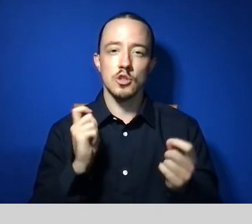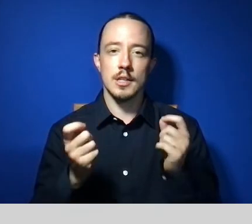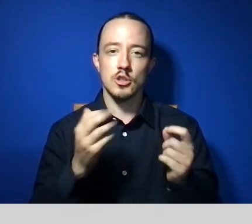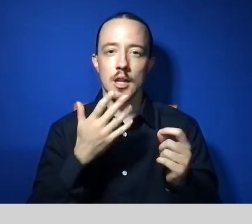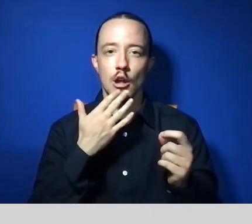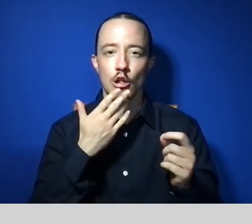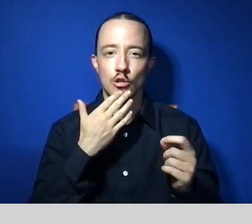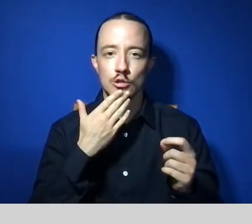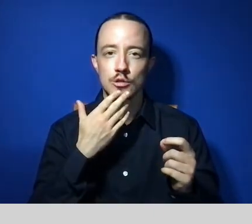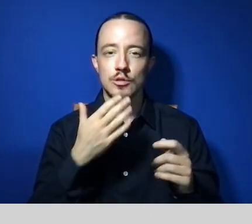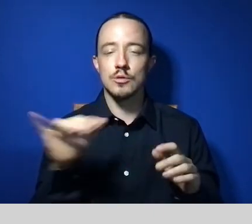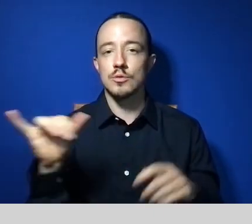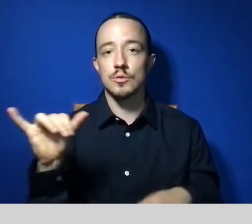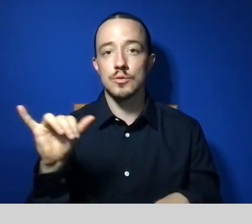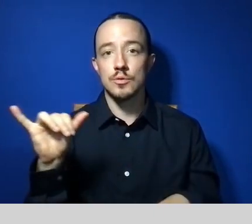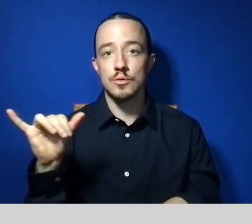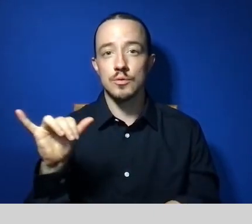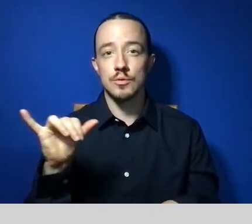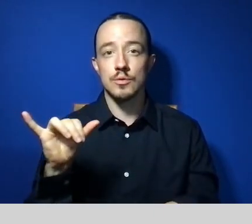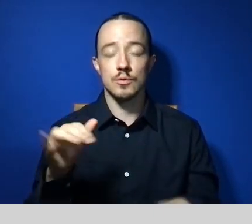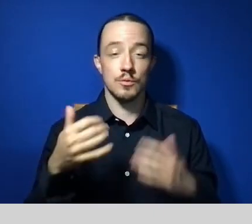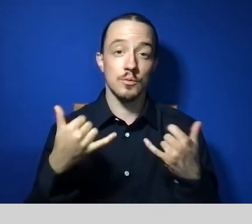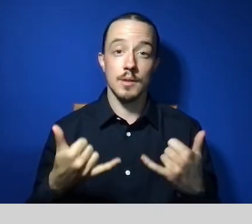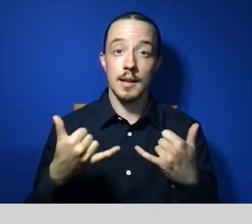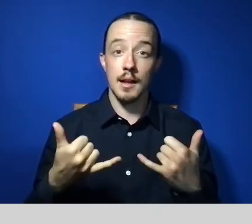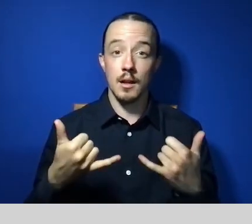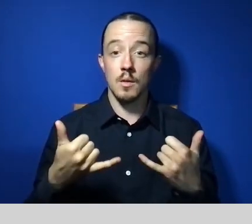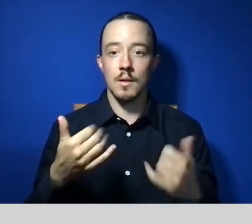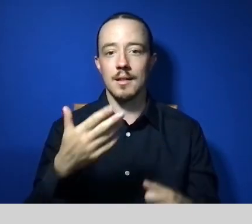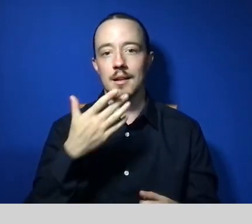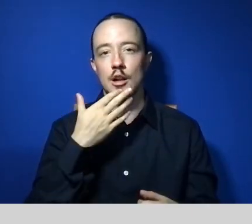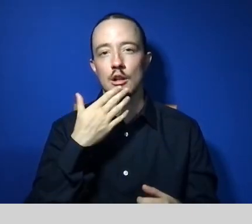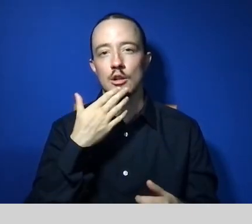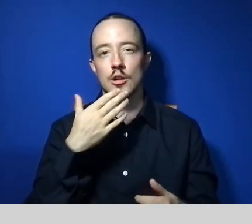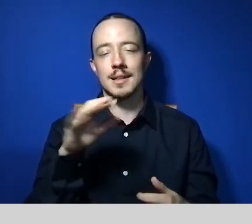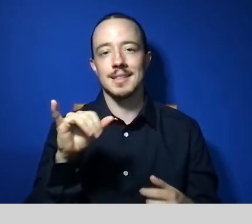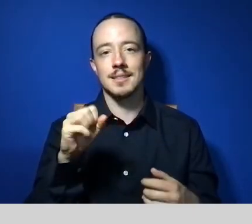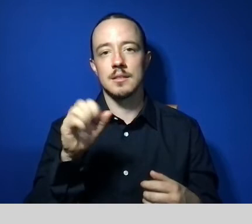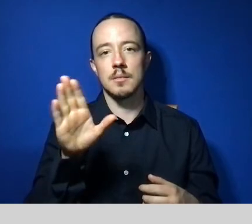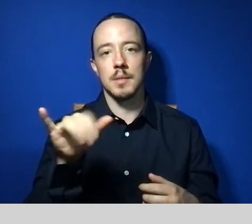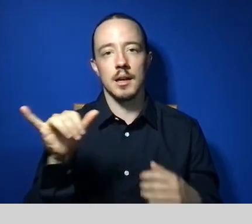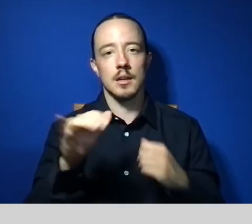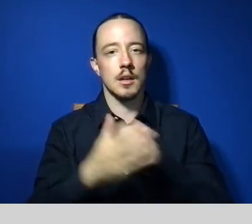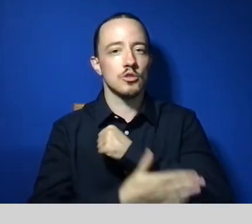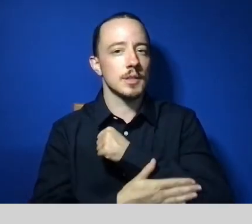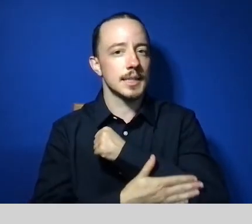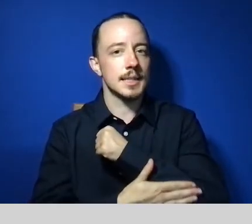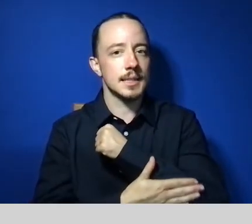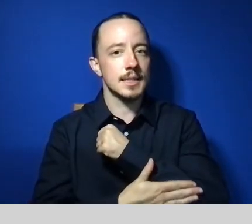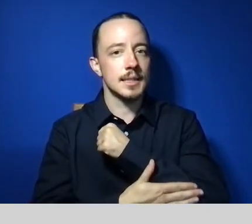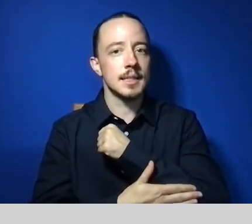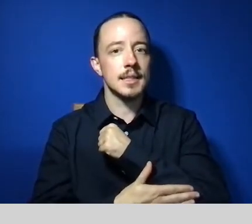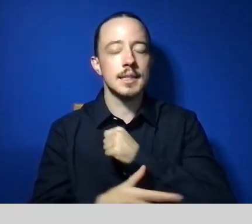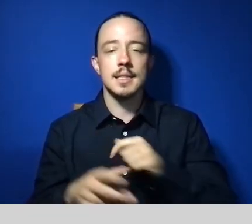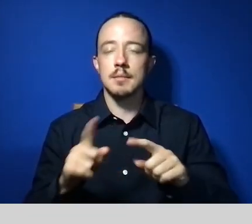and we can change the color as well, we can, you know, right now the color is by country, but we could,